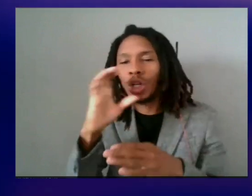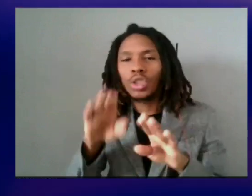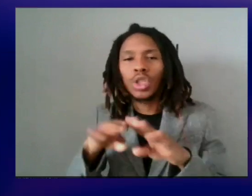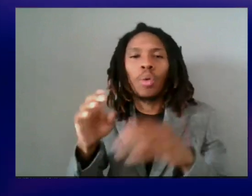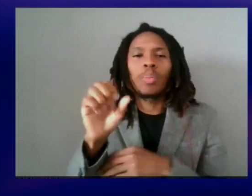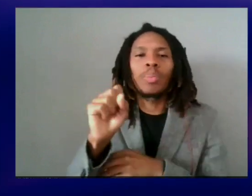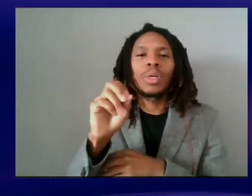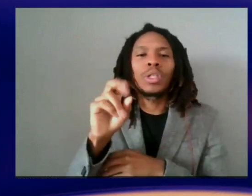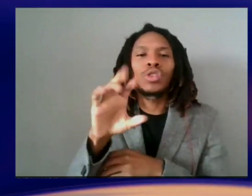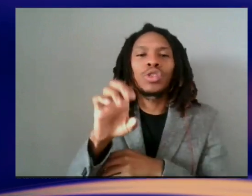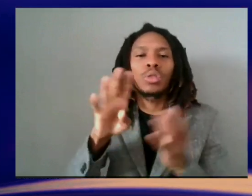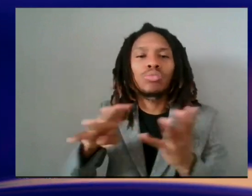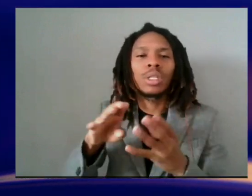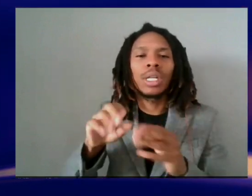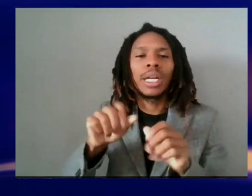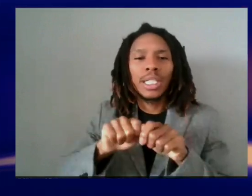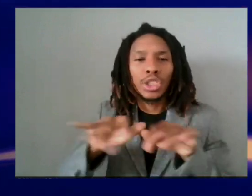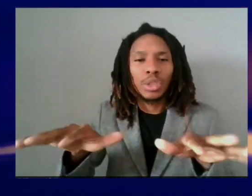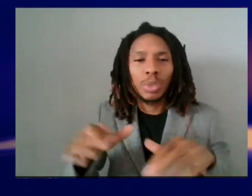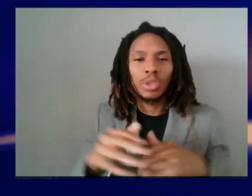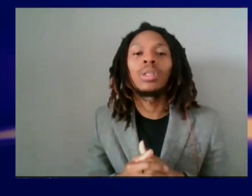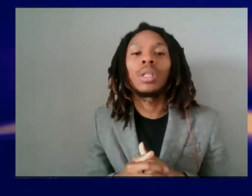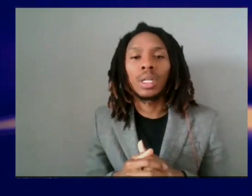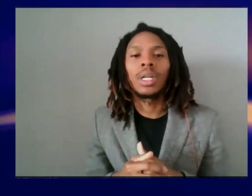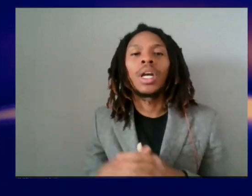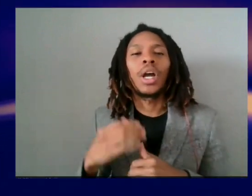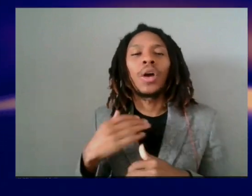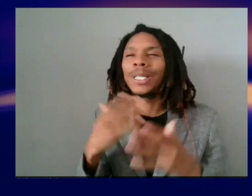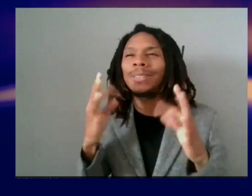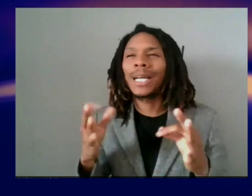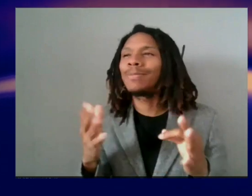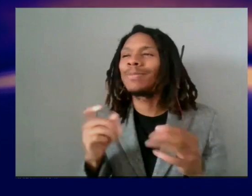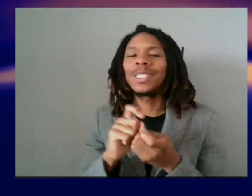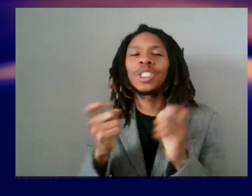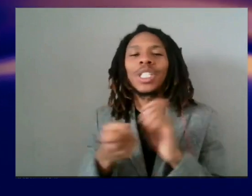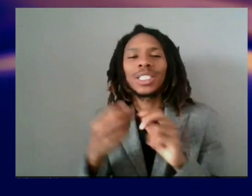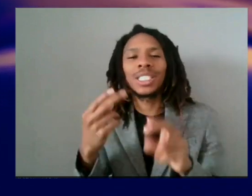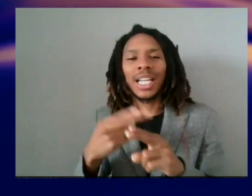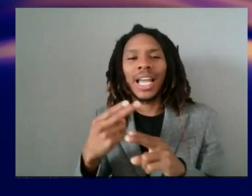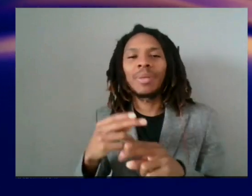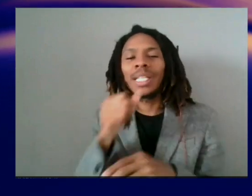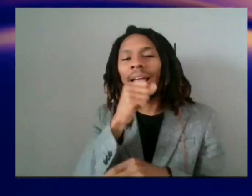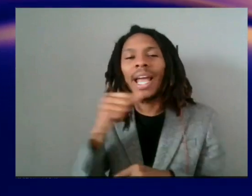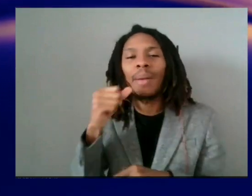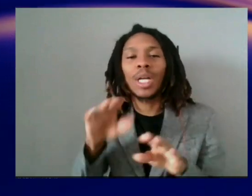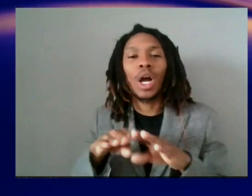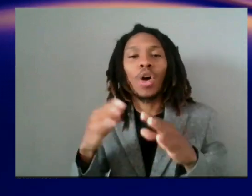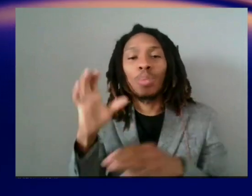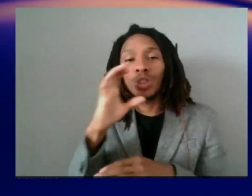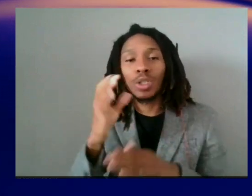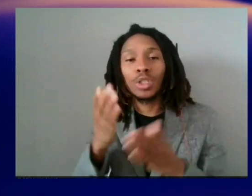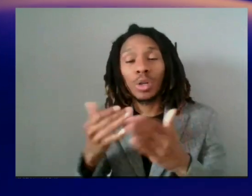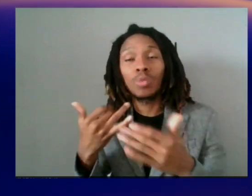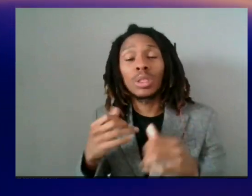And as part of that, we renamed the service to be Amazon OpenSearch Service. We still support the older